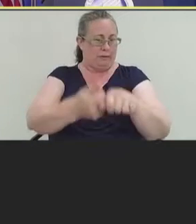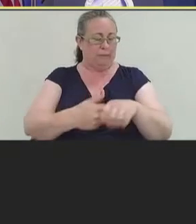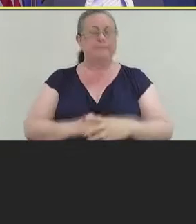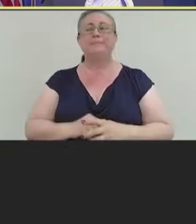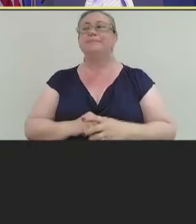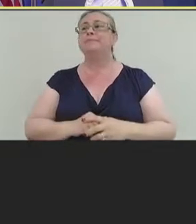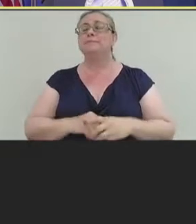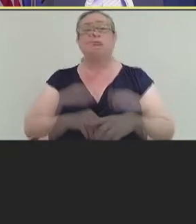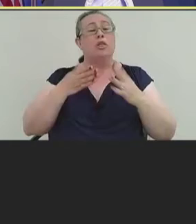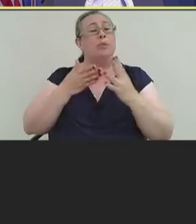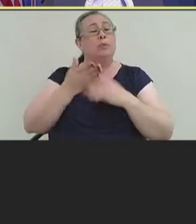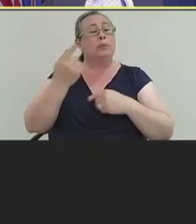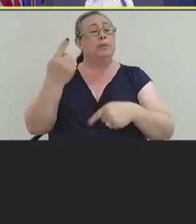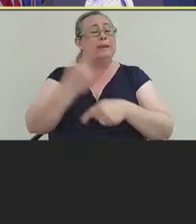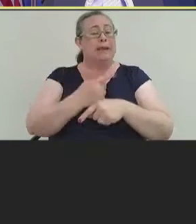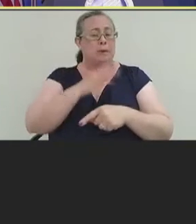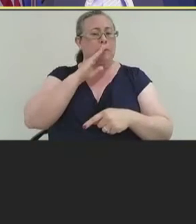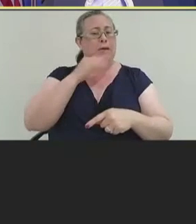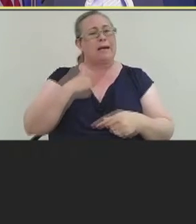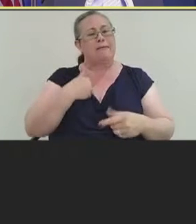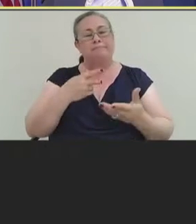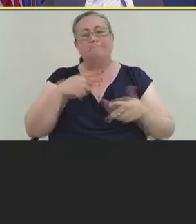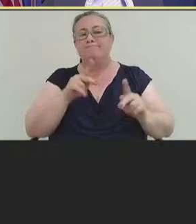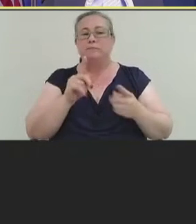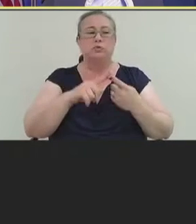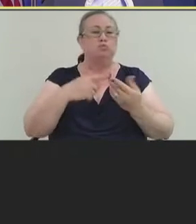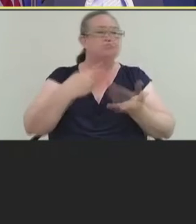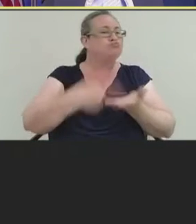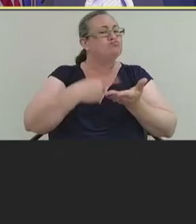there'll be opportunities for committee discussion. If you'd like to ask a question